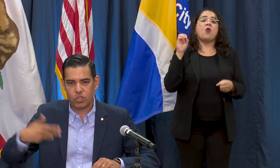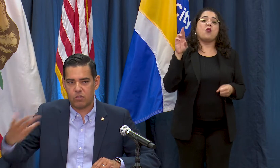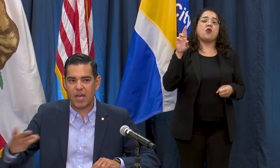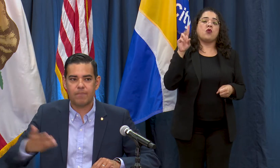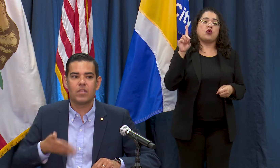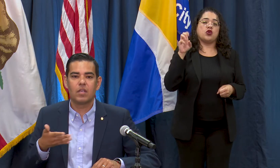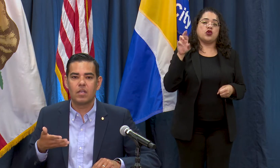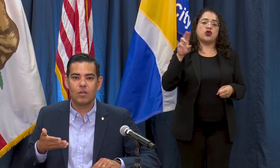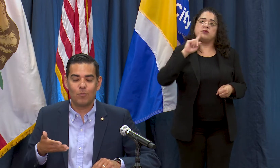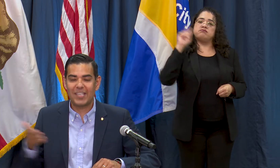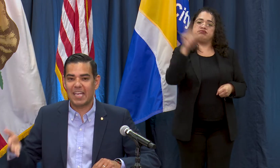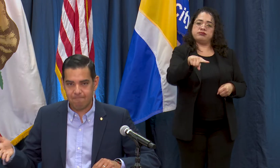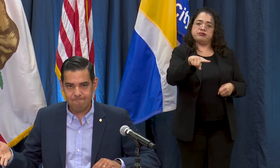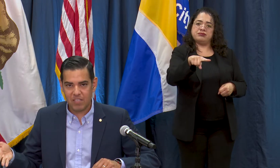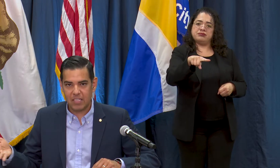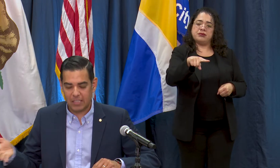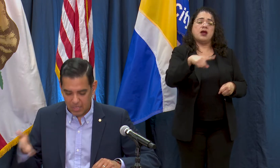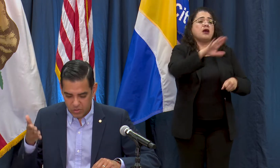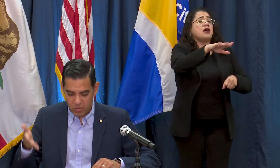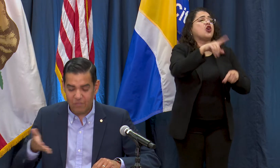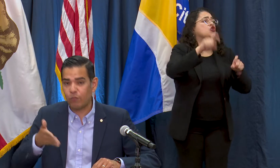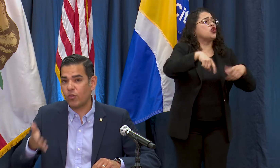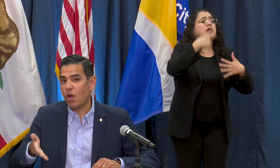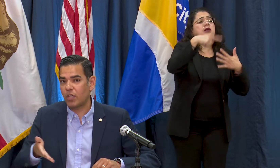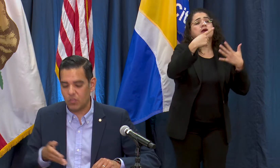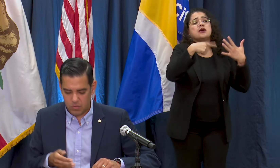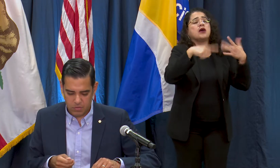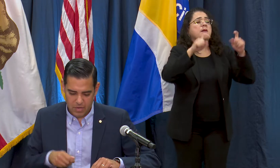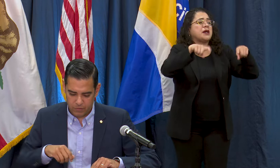should do that, we can't legally and so even if we thought we could do so safely.